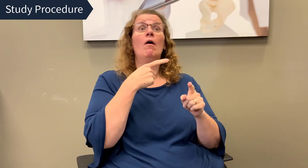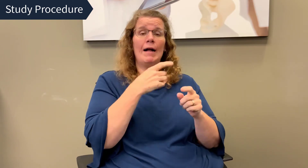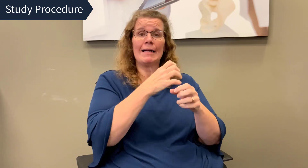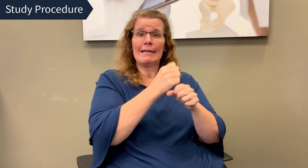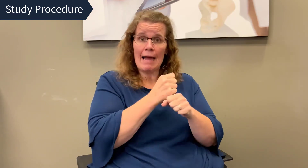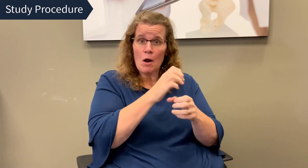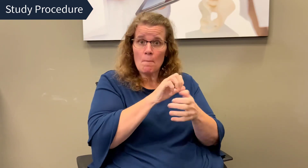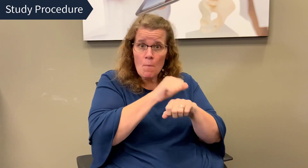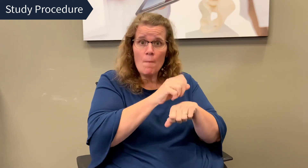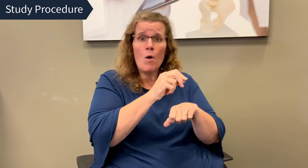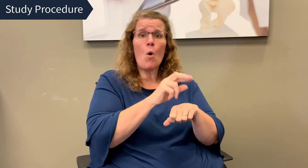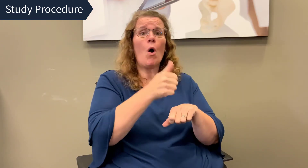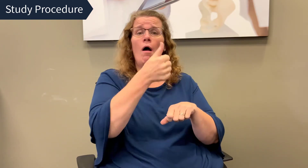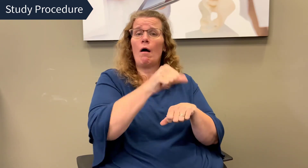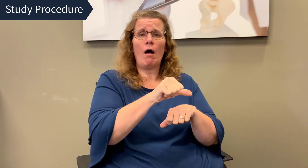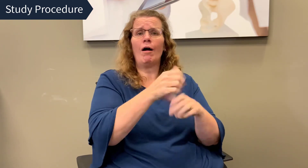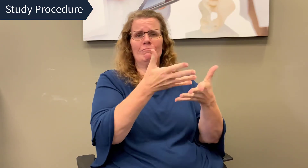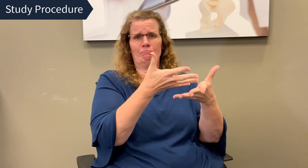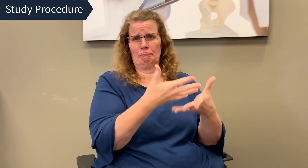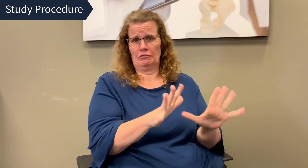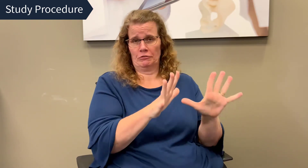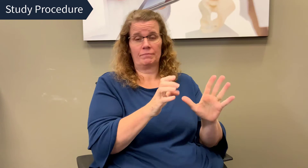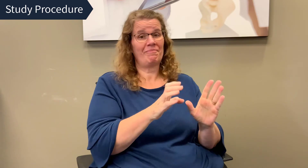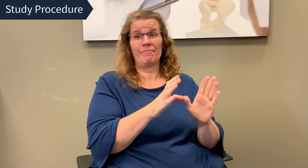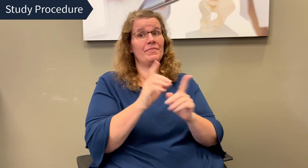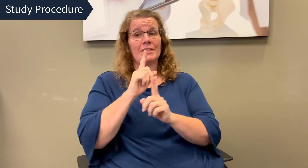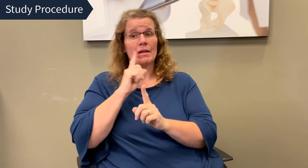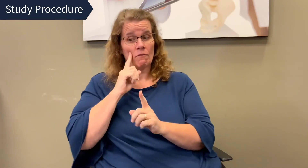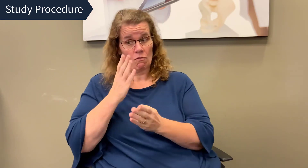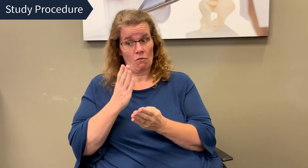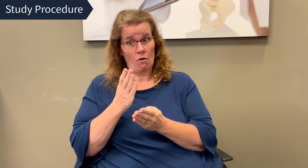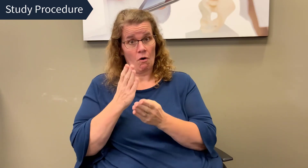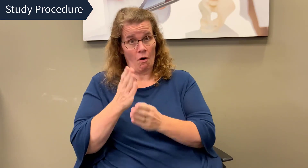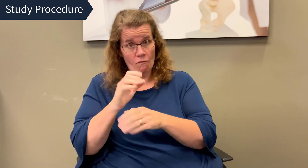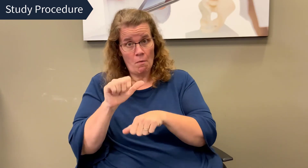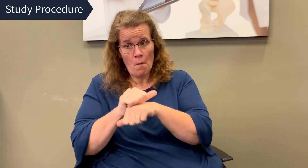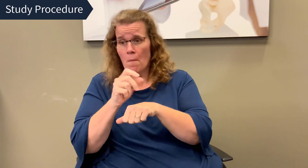script that both of them used. When the hearing patients documented the result